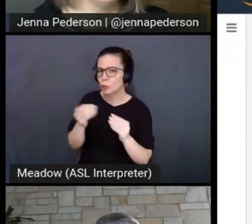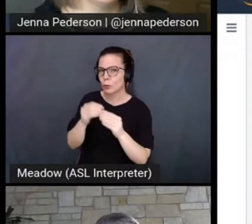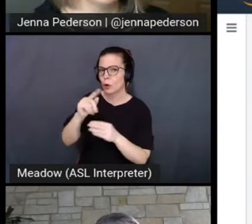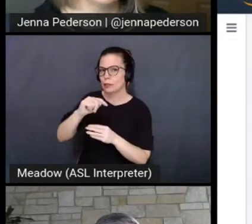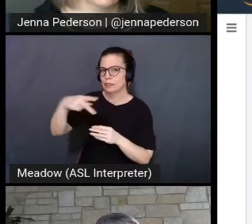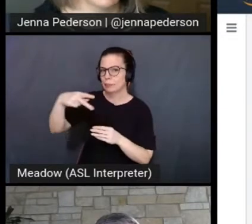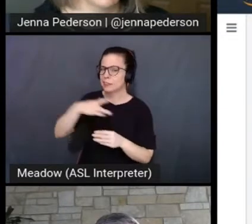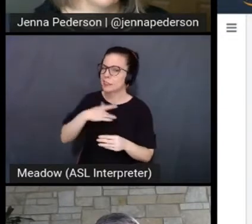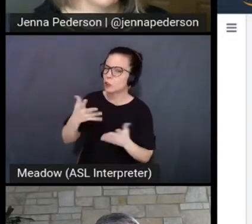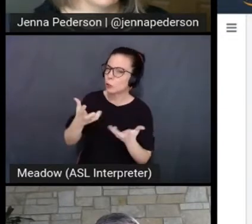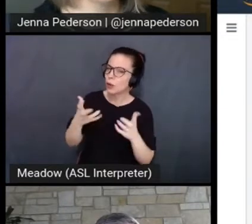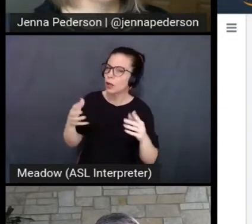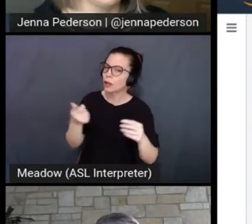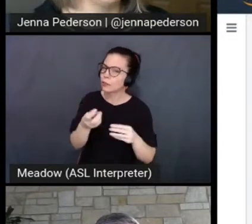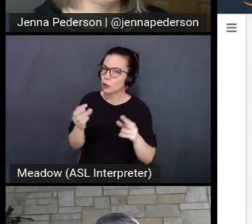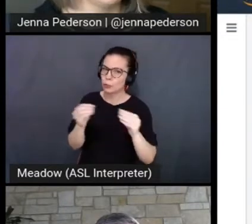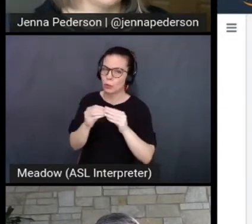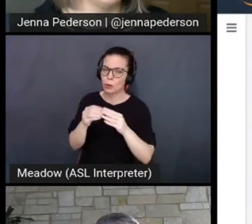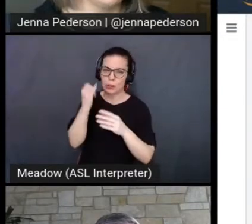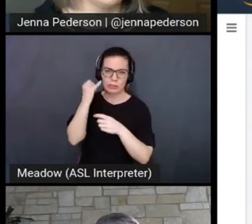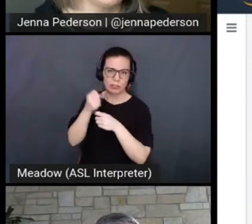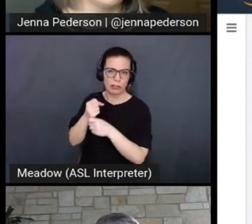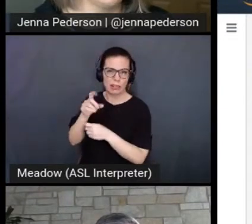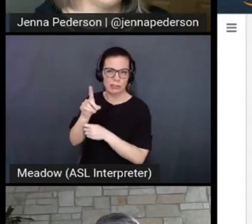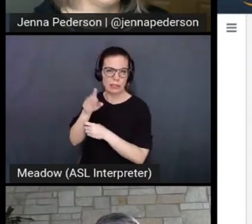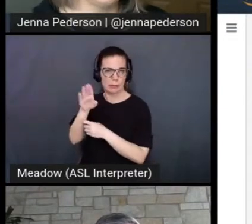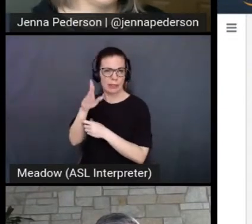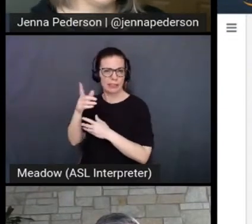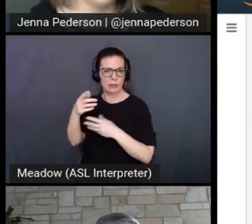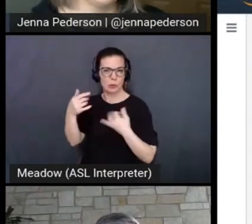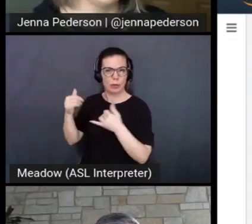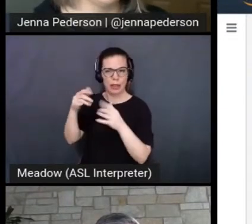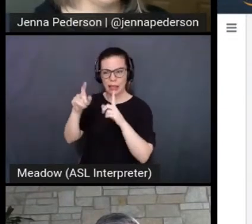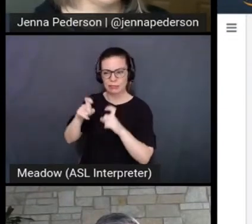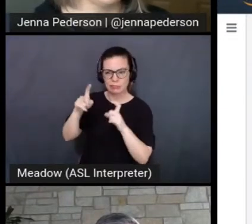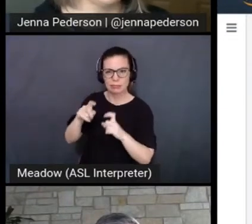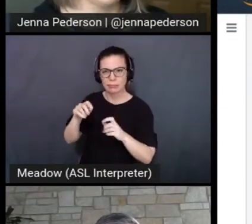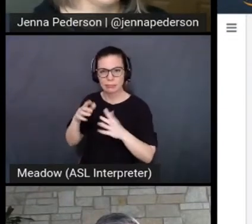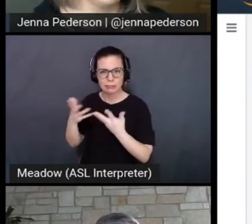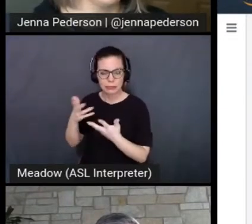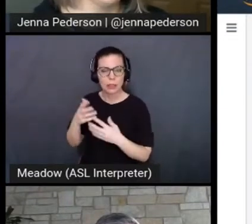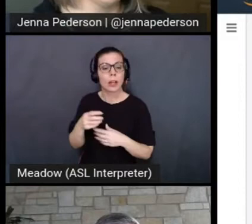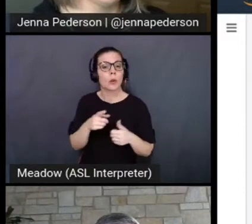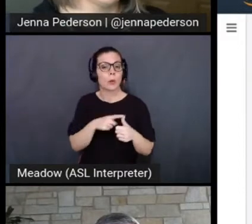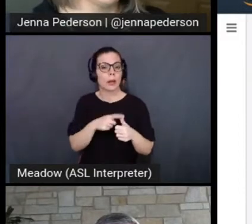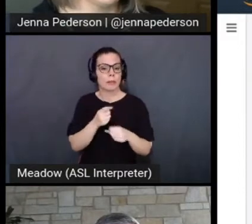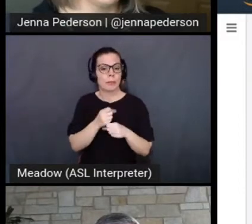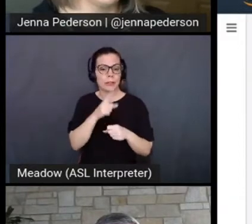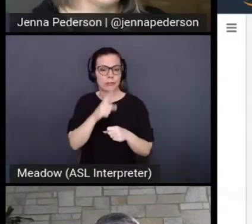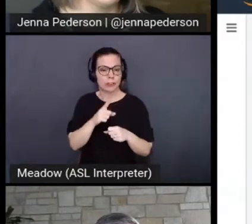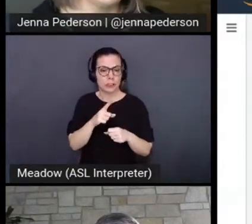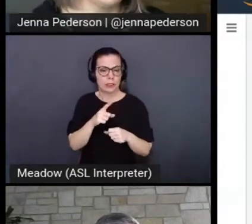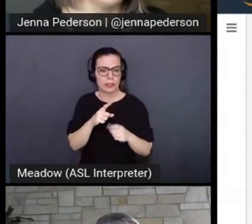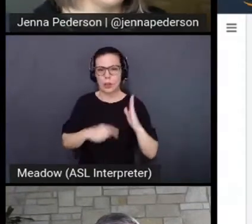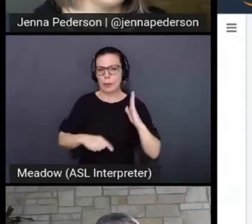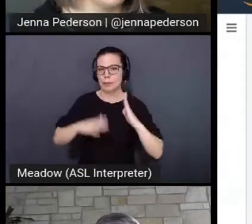If you're just creating a database that you wanna play with, right? So one is make sure you configure. I'm gonna start at the top and just go linearly.